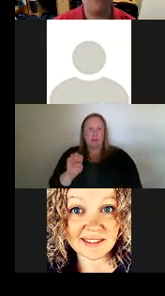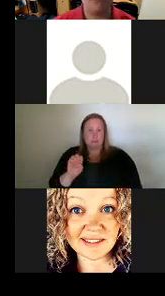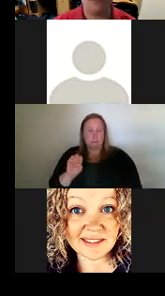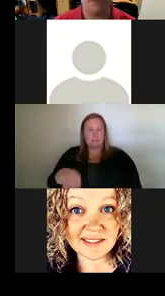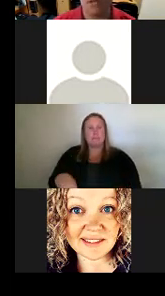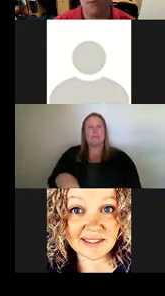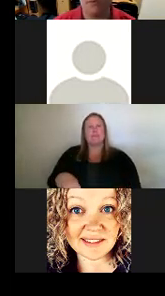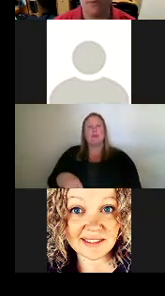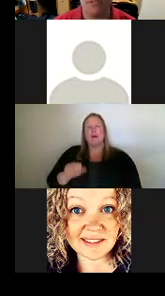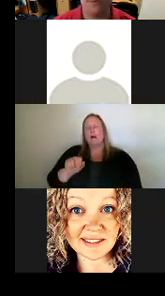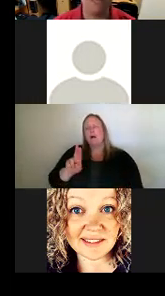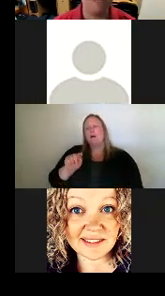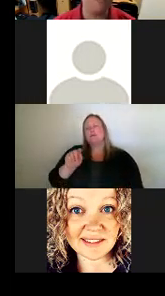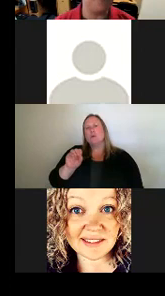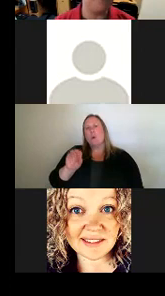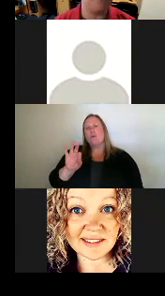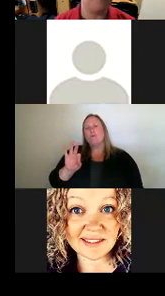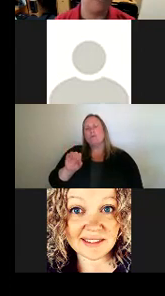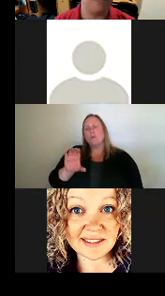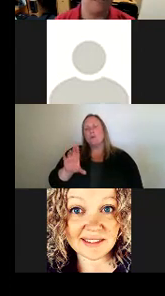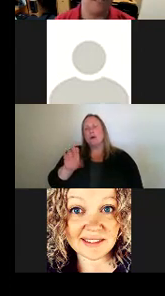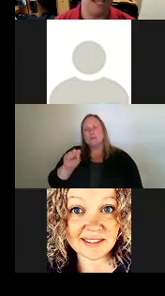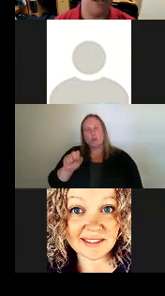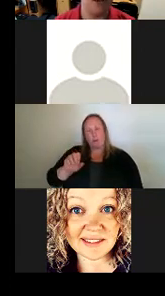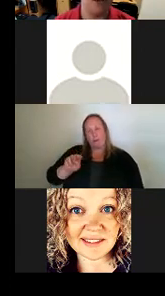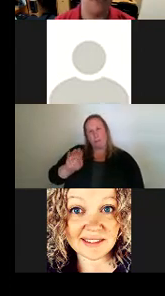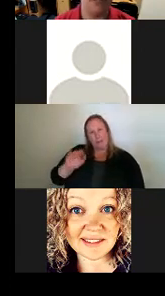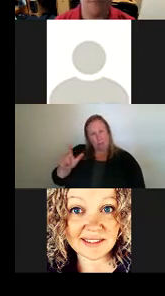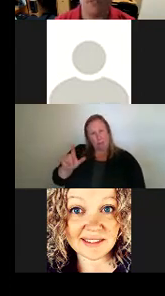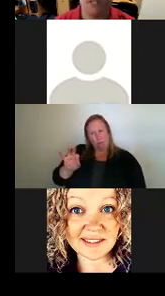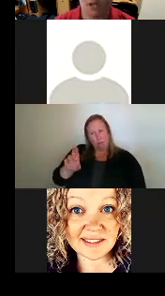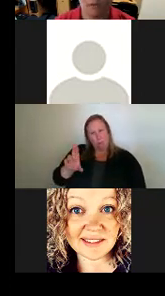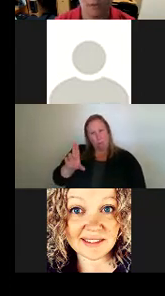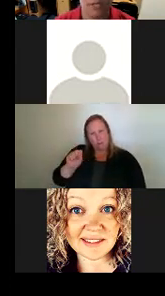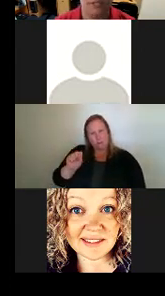THE AUTO FOCUS OR MANUAL FOCUS, SO MANY OF THE DEVICES TODAY ARE TYPICALLY AUTO FOCUS.